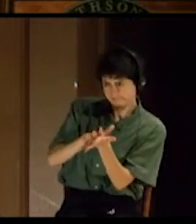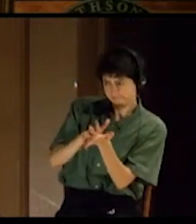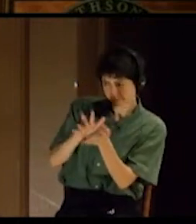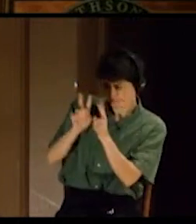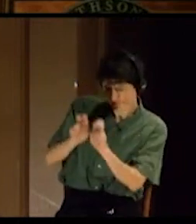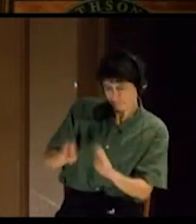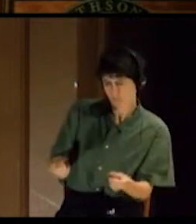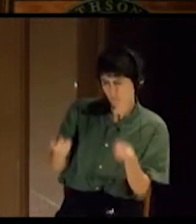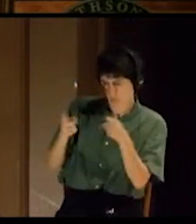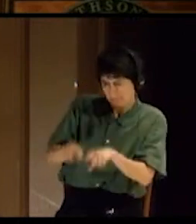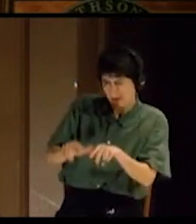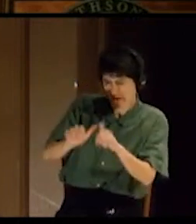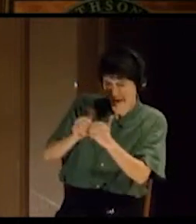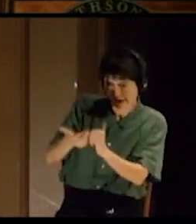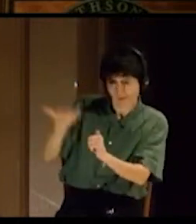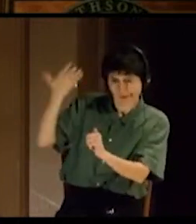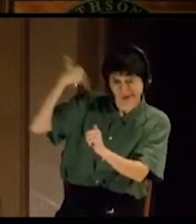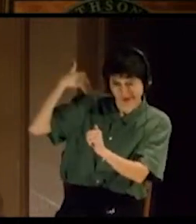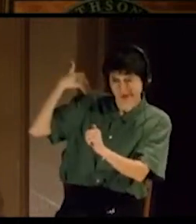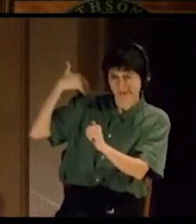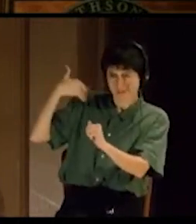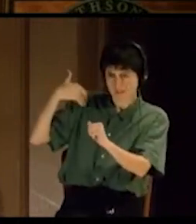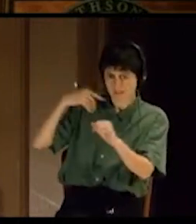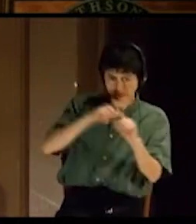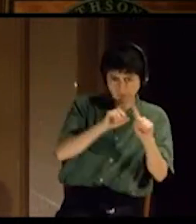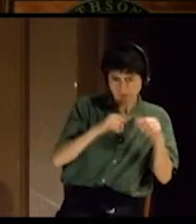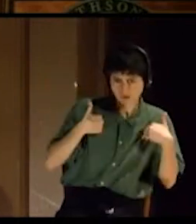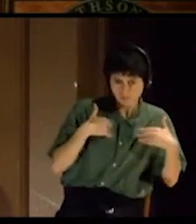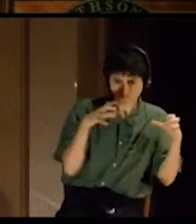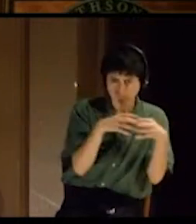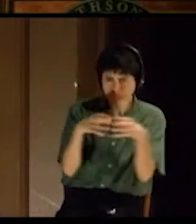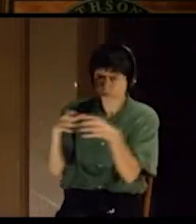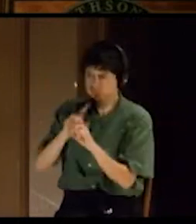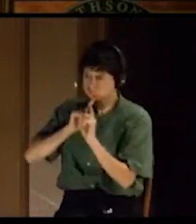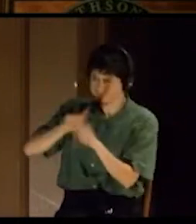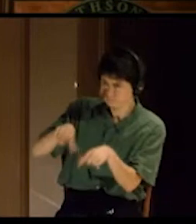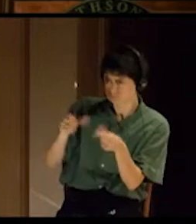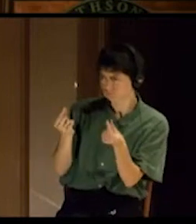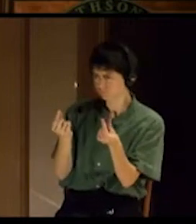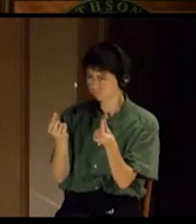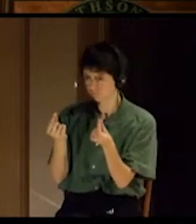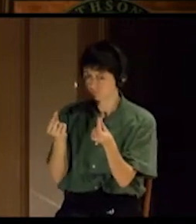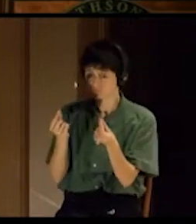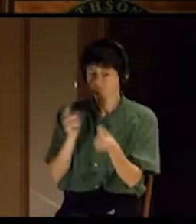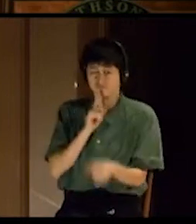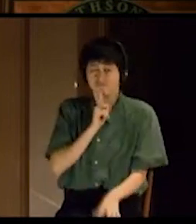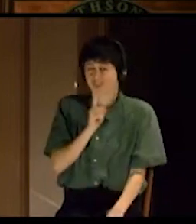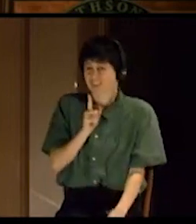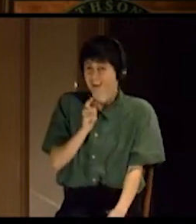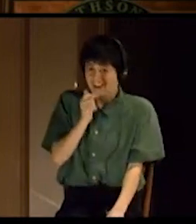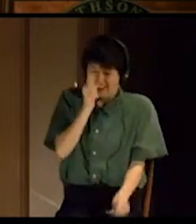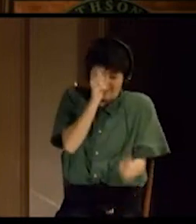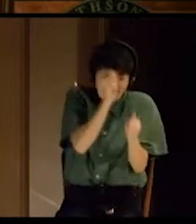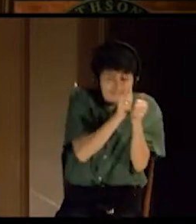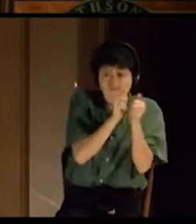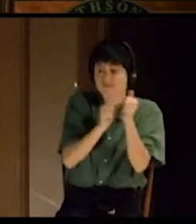And as example, nearly every mammal, alive today, has endured 150,000 years climate change.